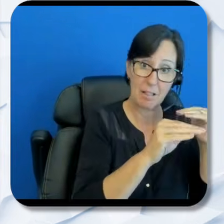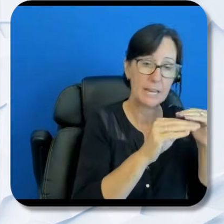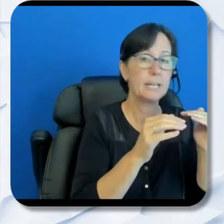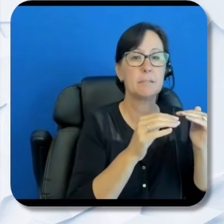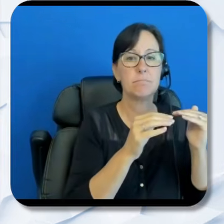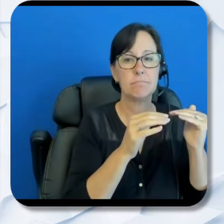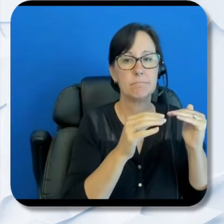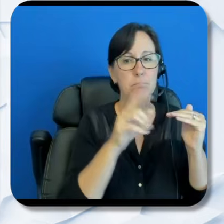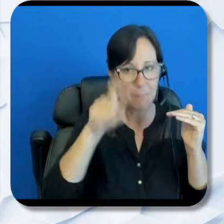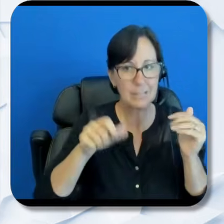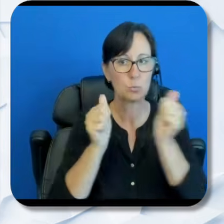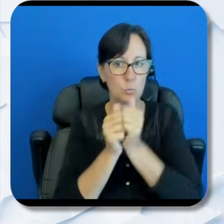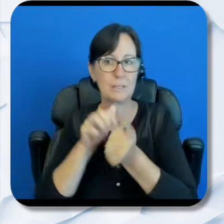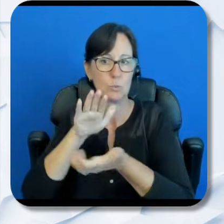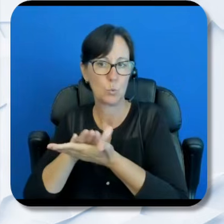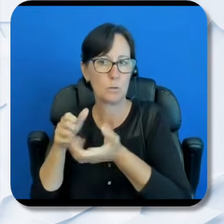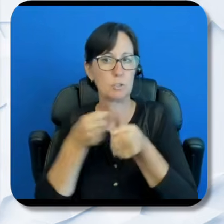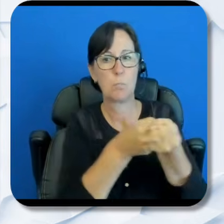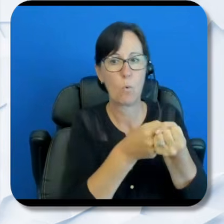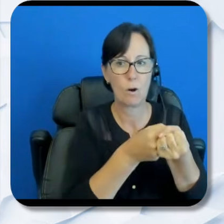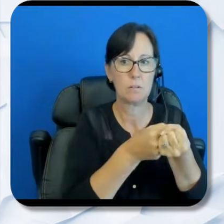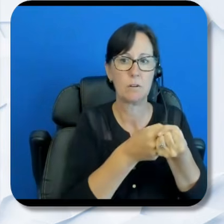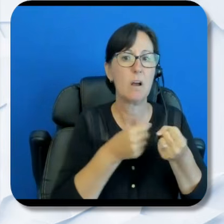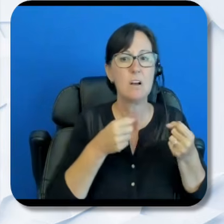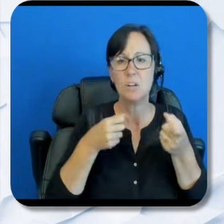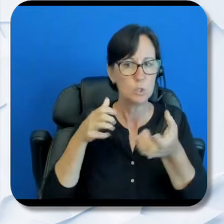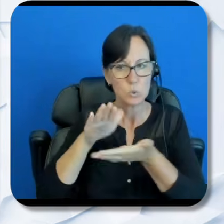School is a critical place for young minds to grow.